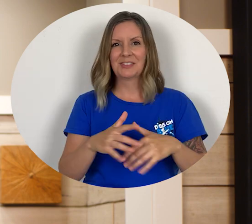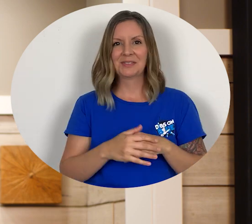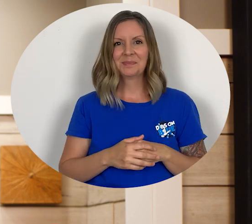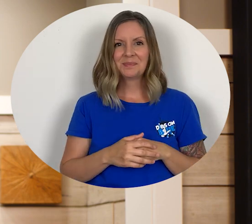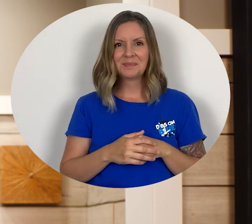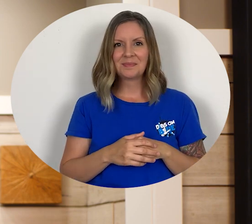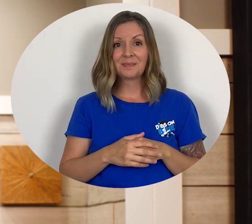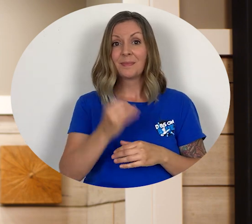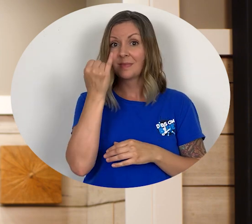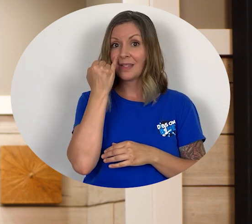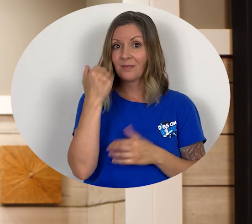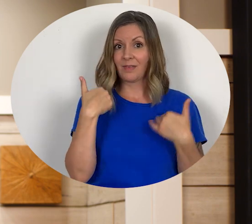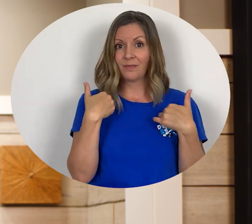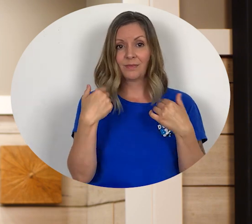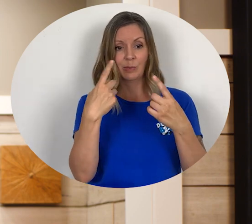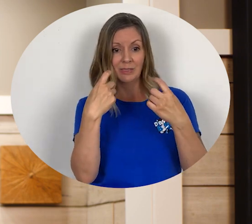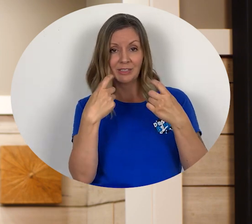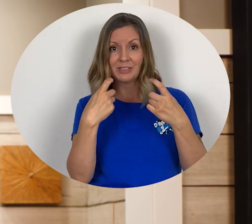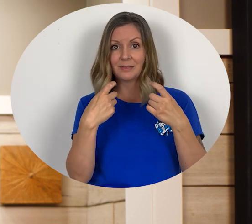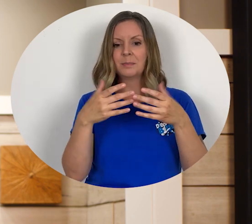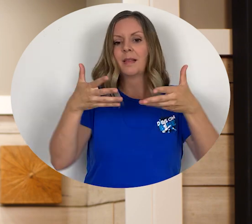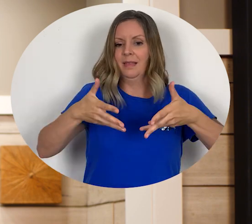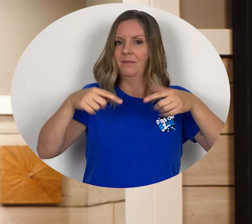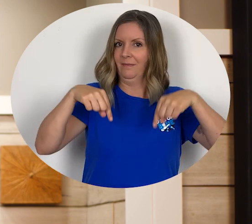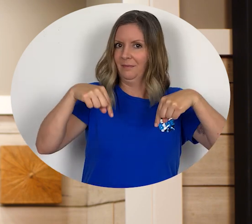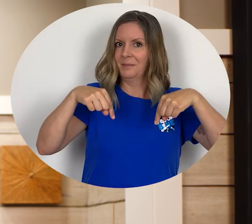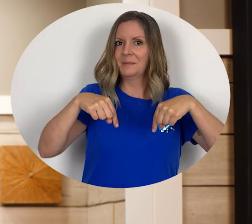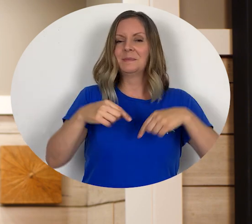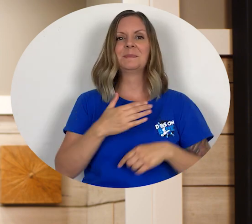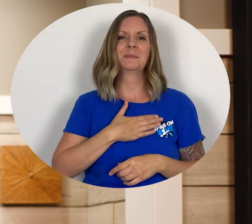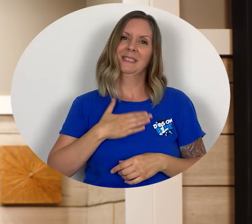A Love Letter Game. If you have any questions about anything you saw here, feel free to